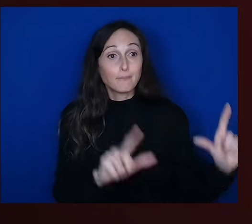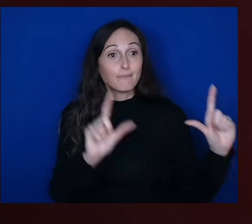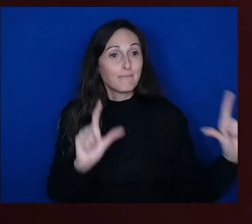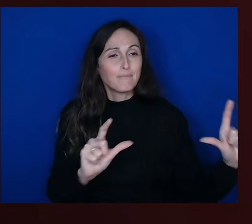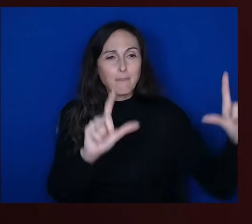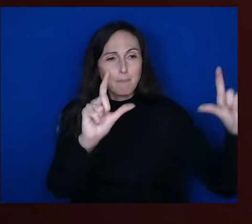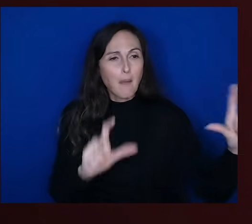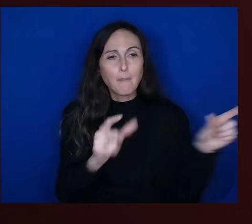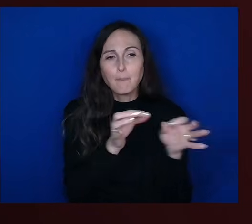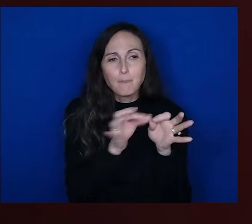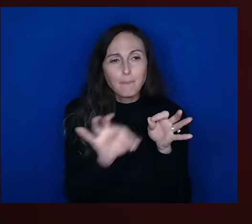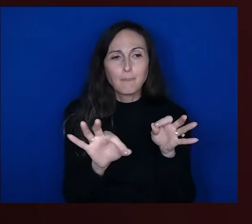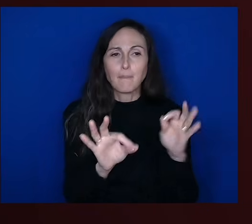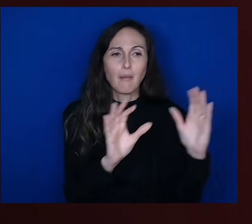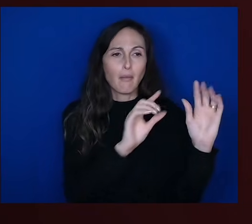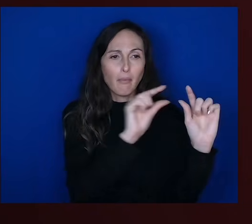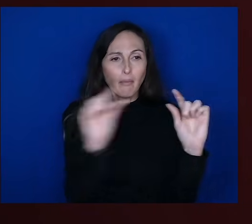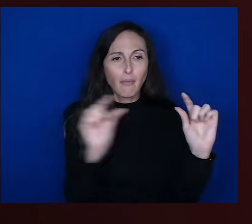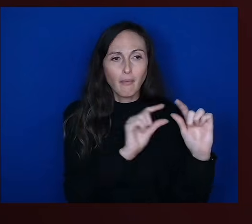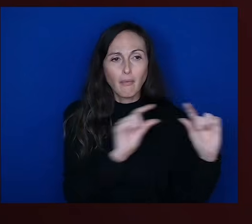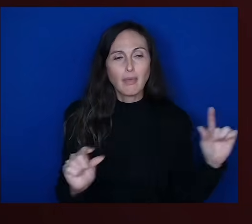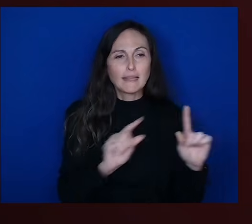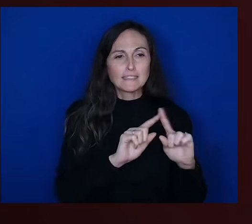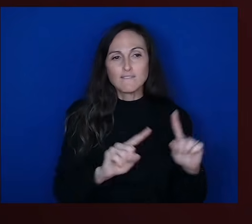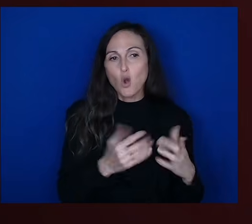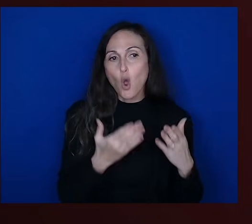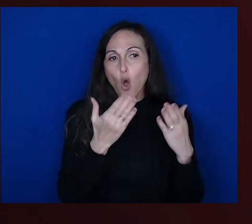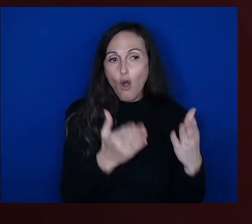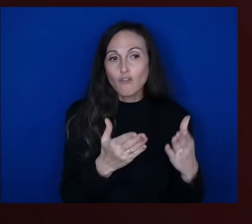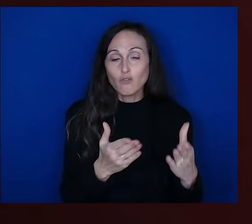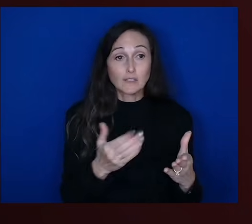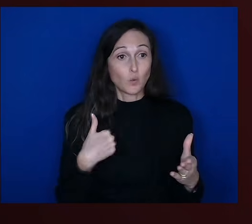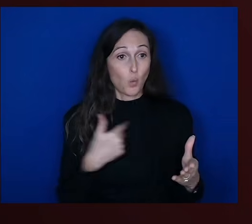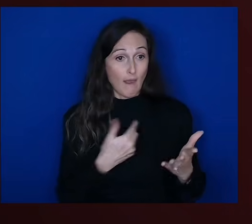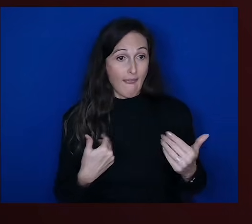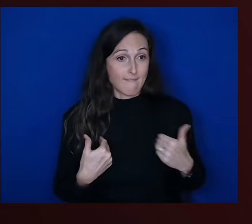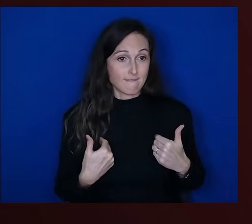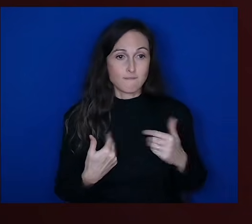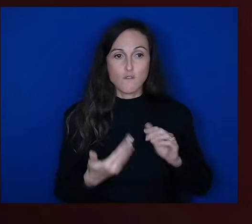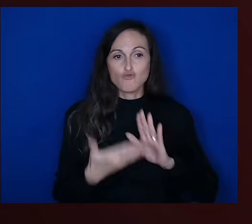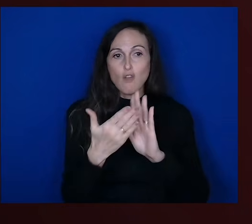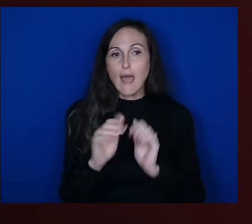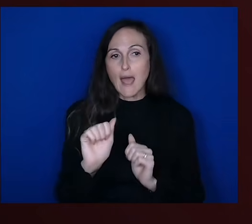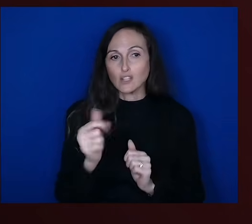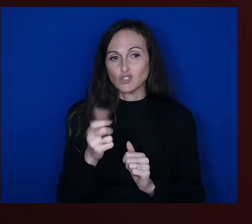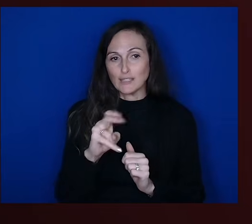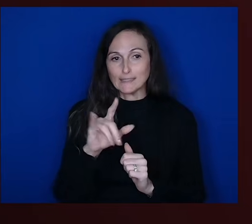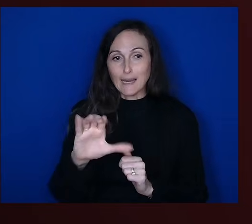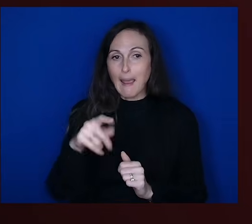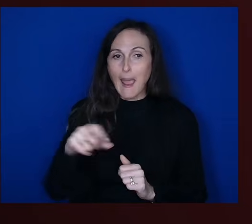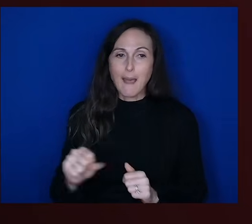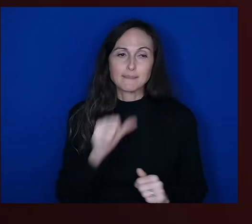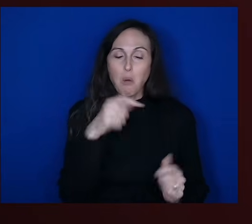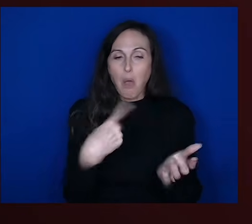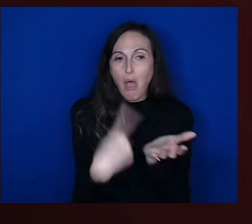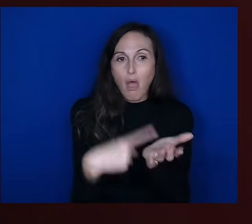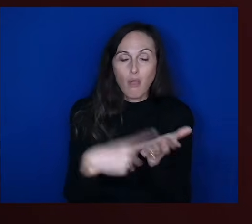of offerings that address agentic apps. I'm not going to spend too much time here, because I want to dive into code and get out of